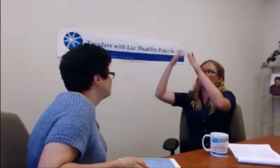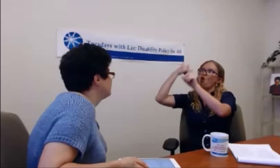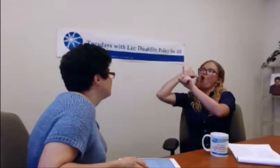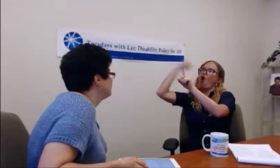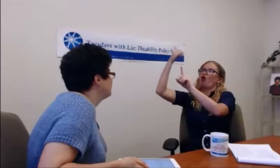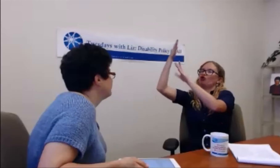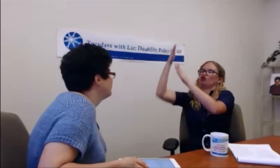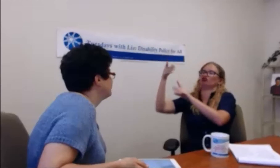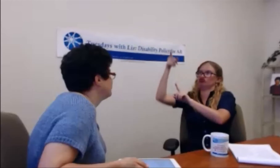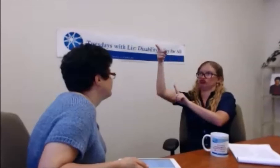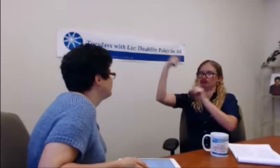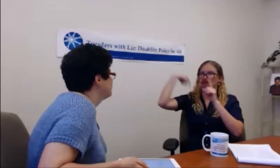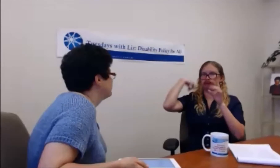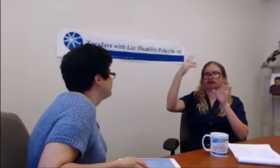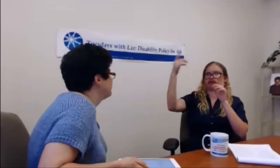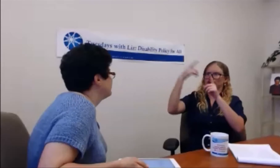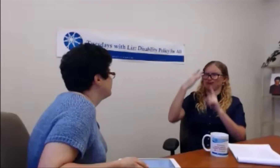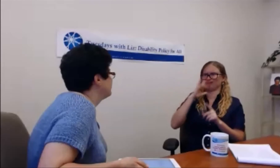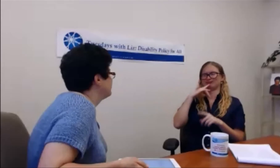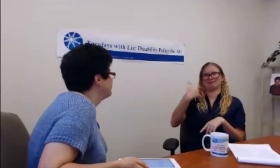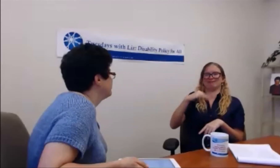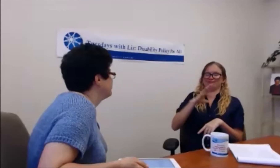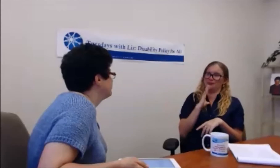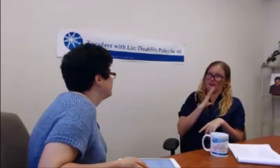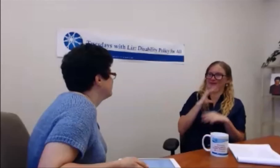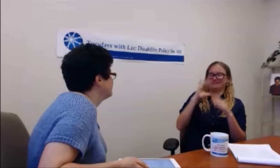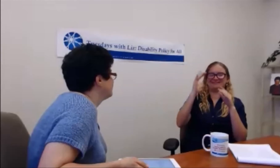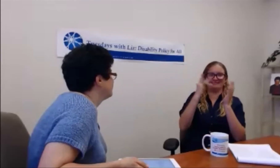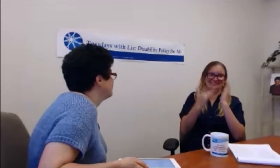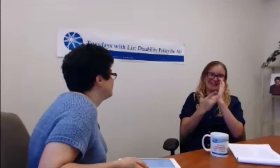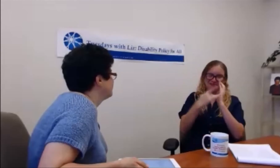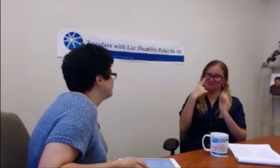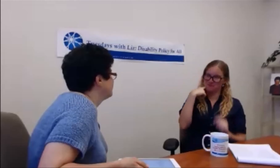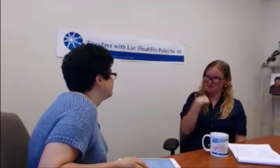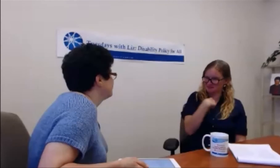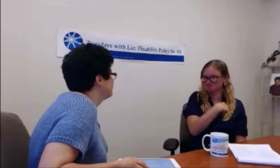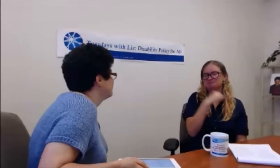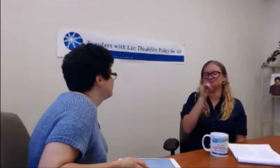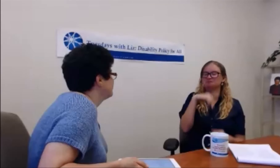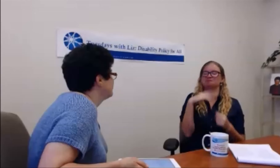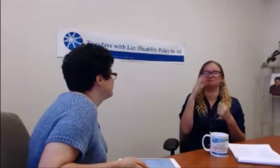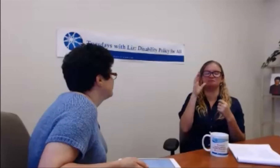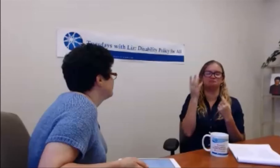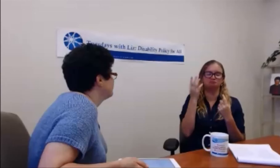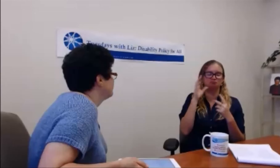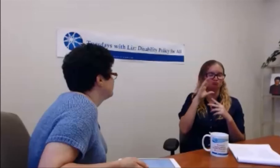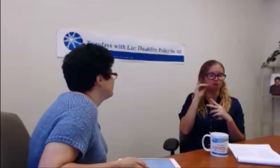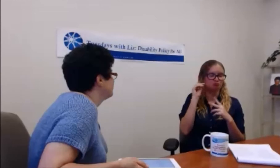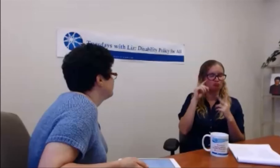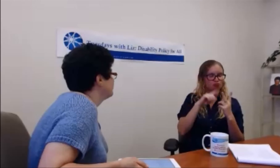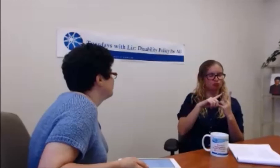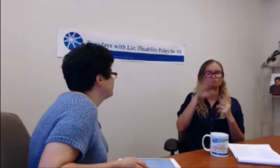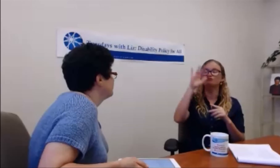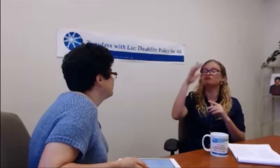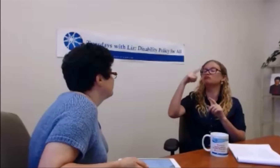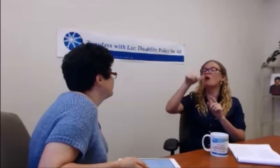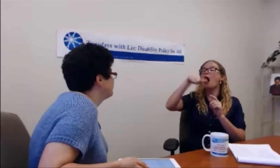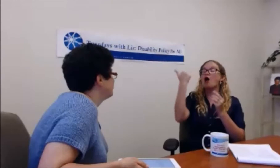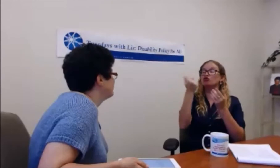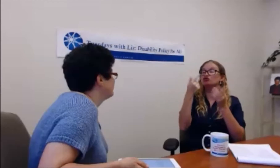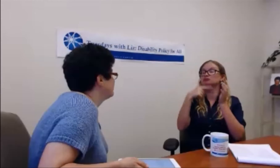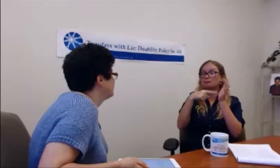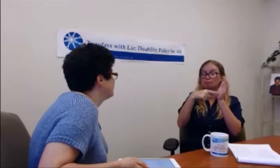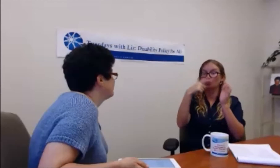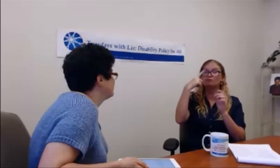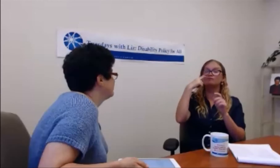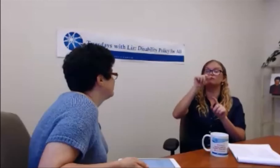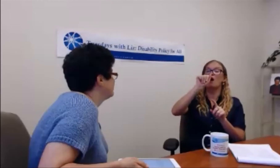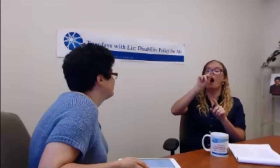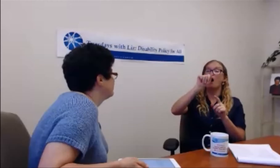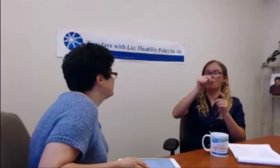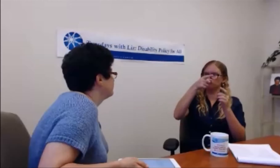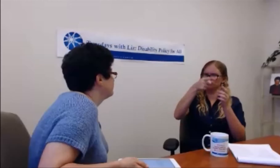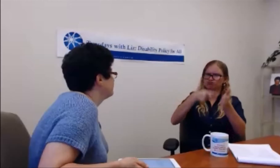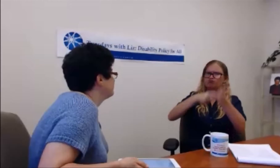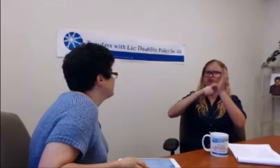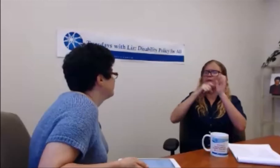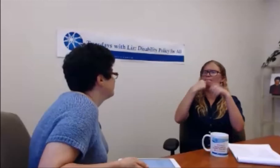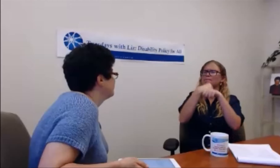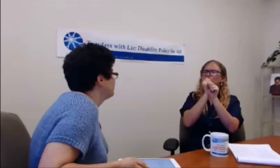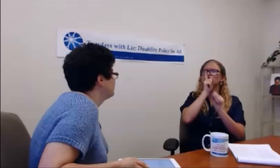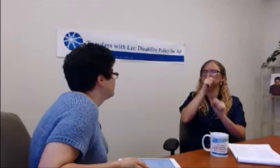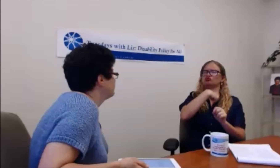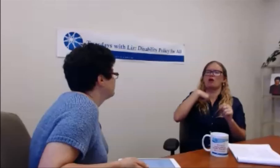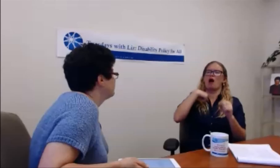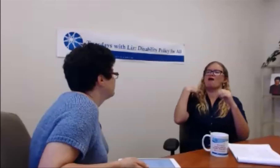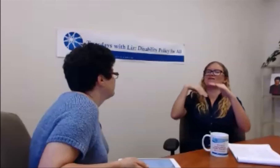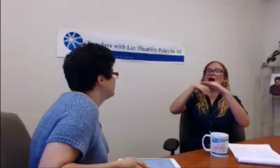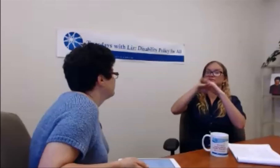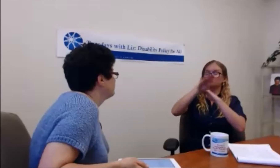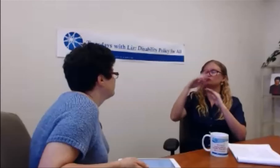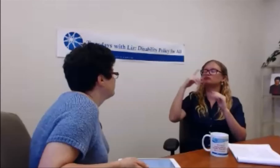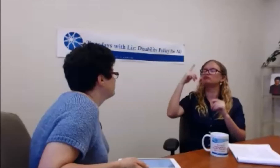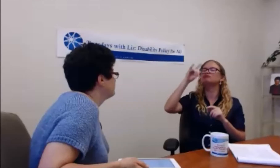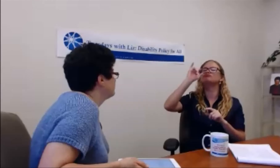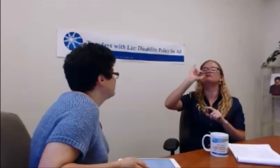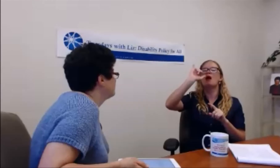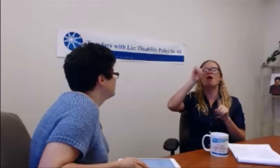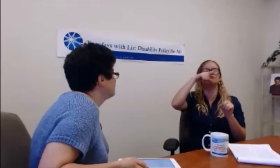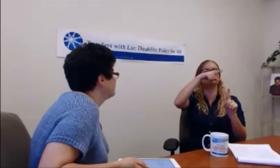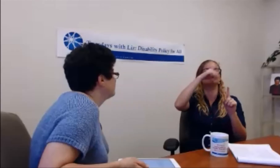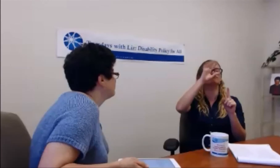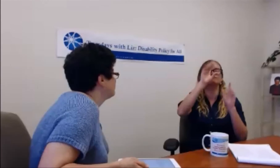the hearing person, and outstanding technology for me. Another example is ADA require access